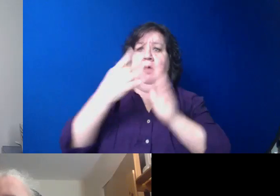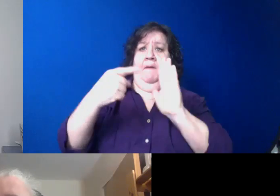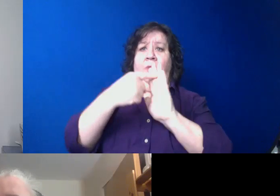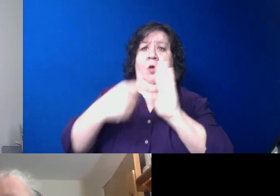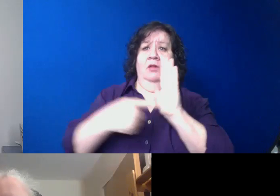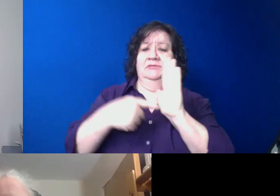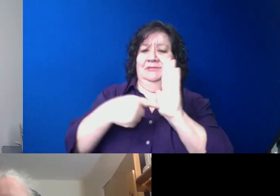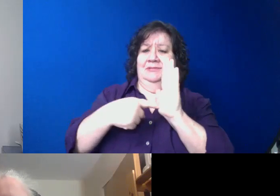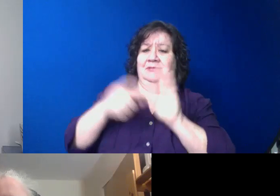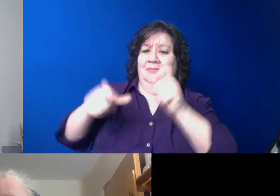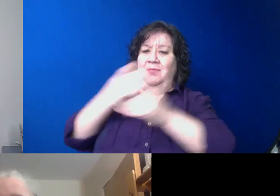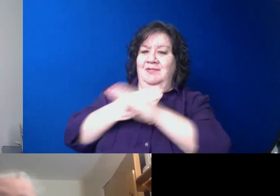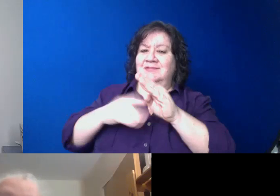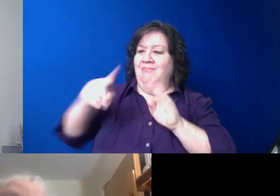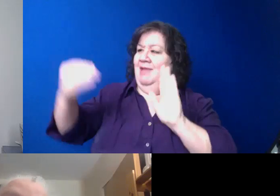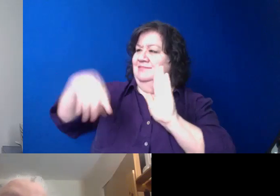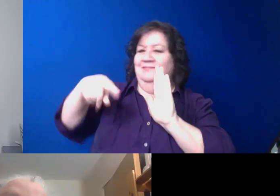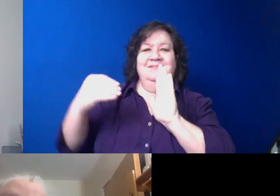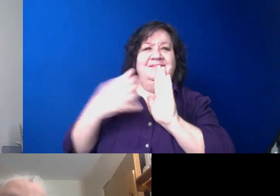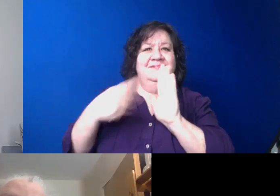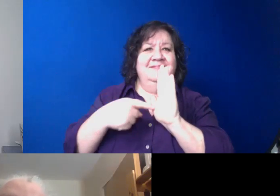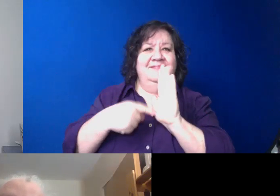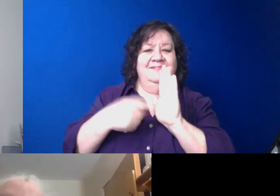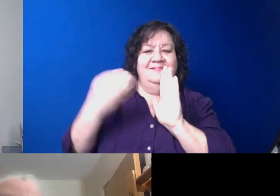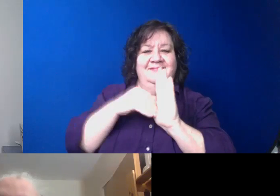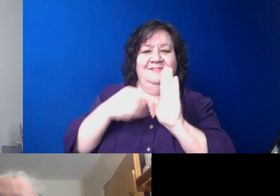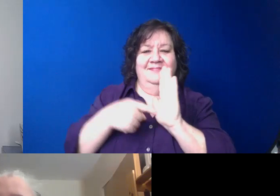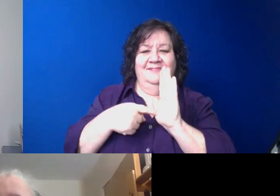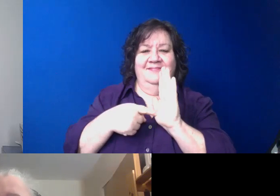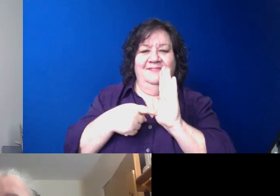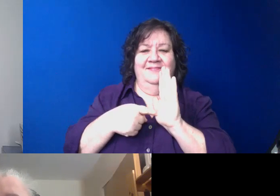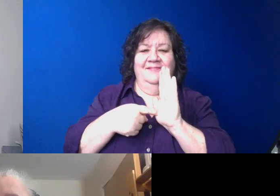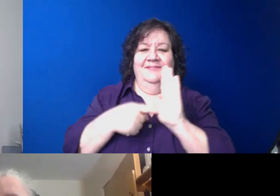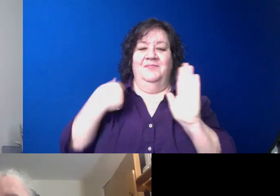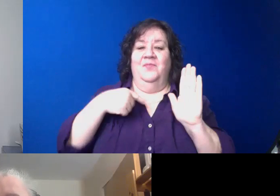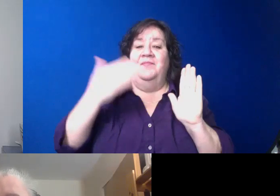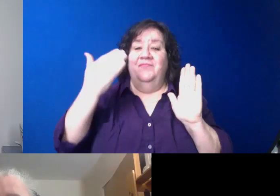responding to it and so the whole aspect of persons with disabilities and and the skills